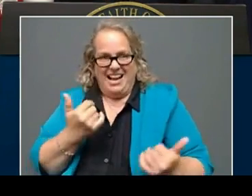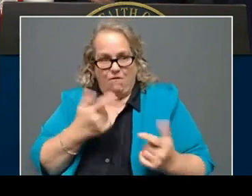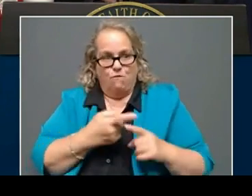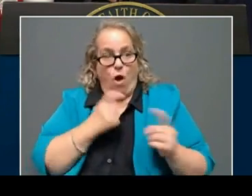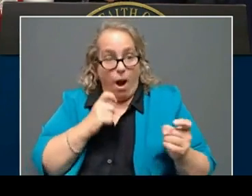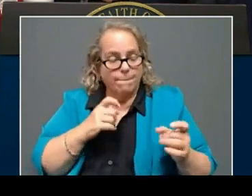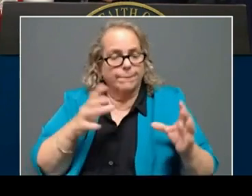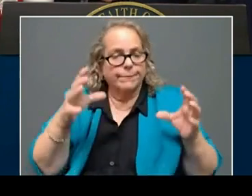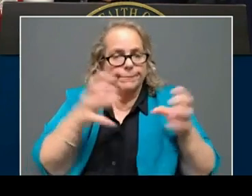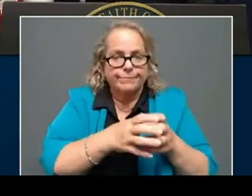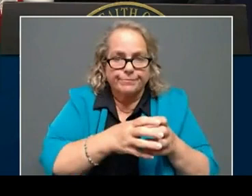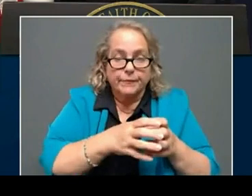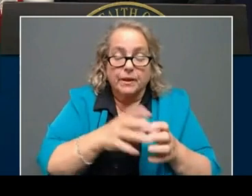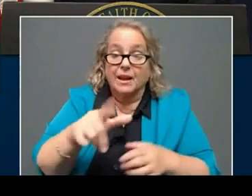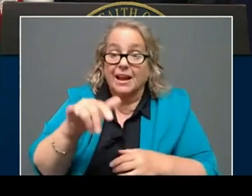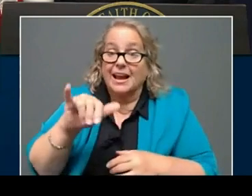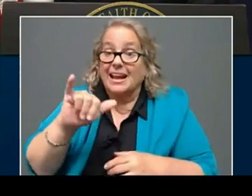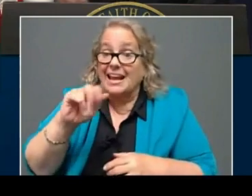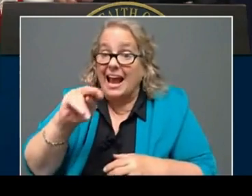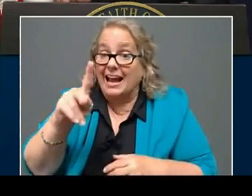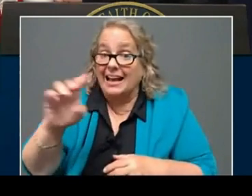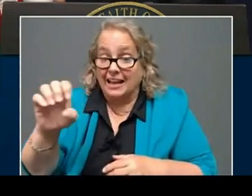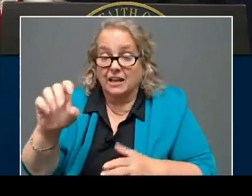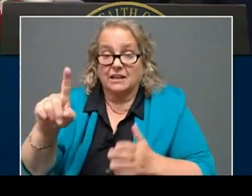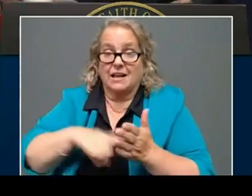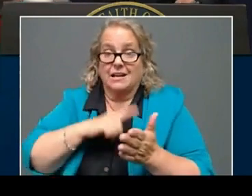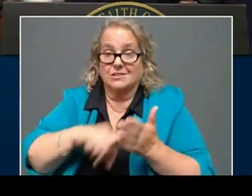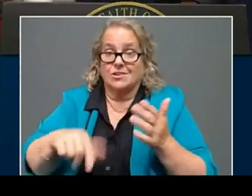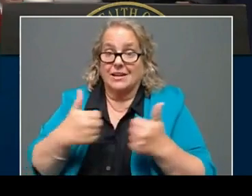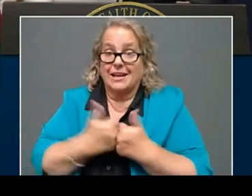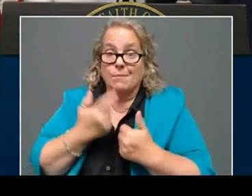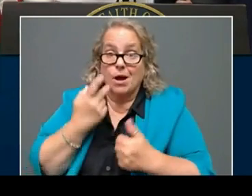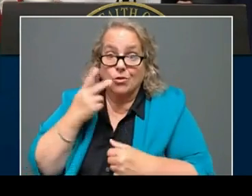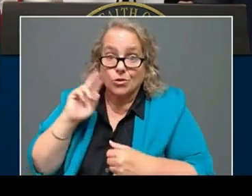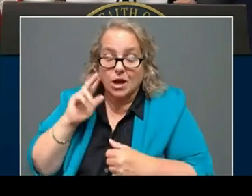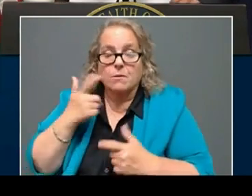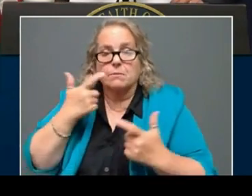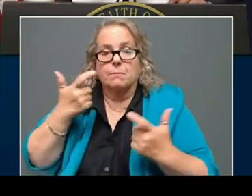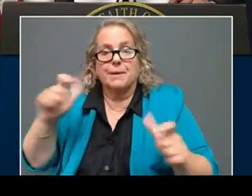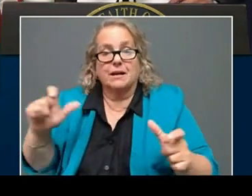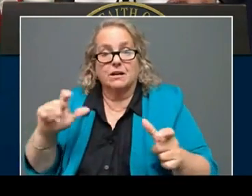cancel the game the other day. There's big concern about the olympics as well.